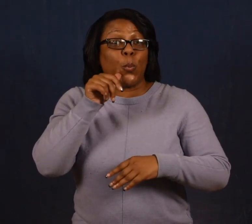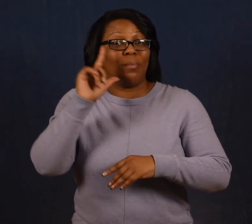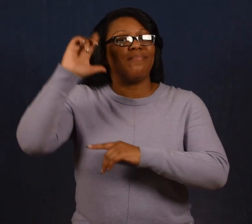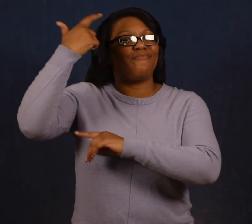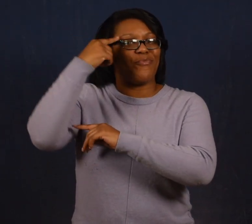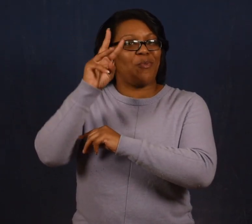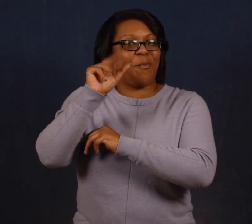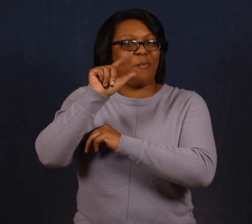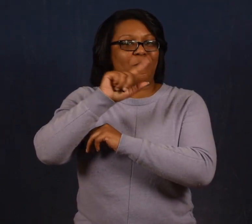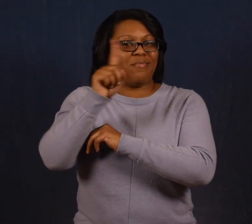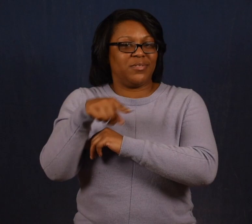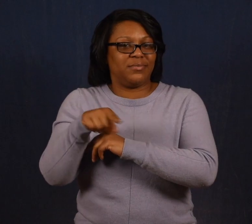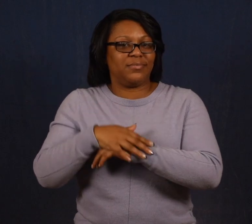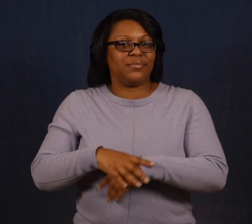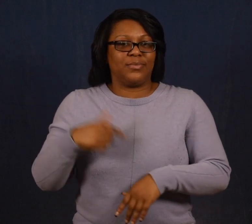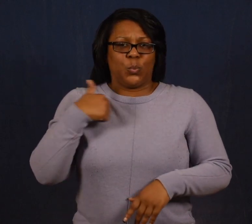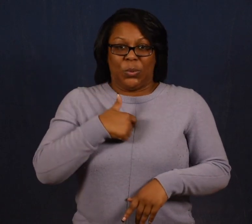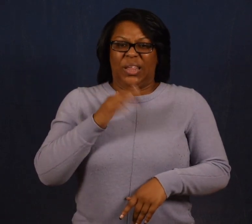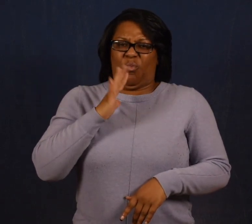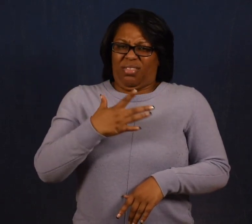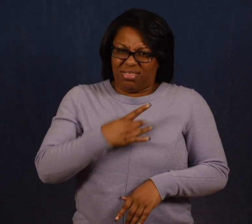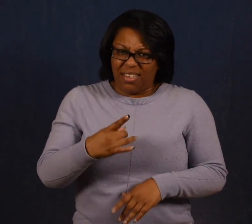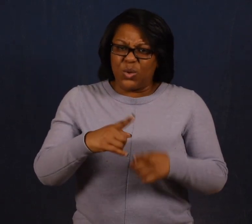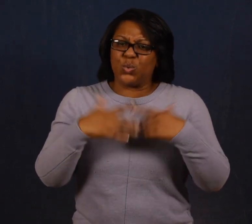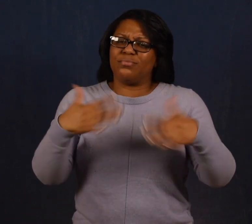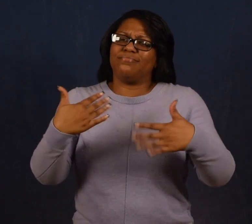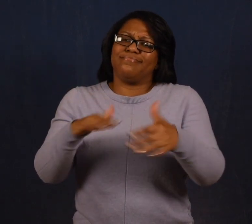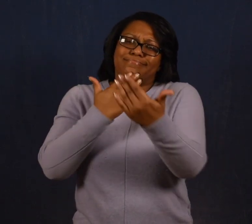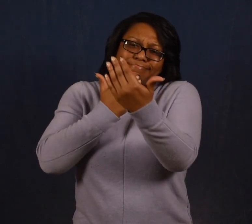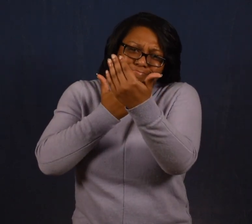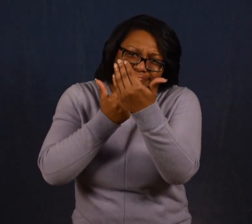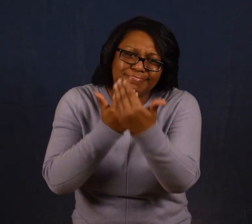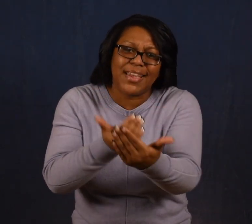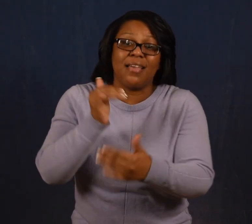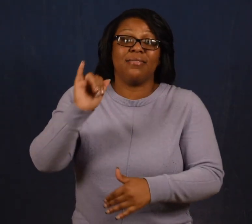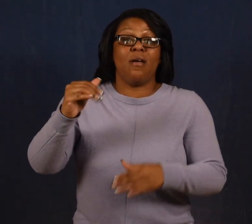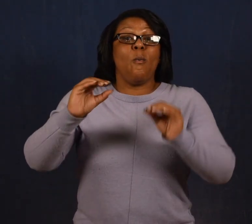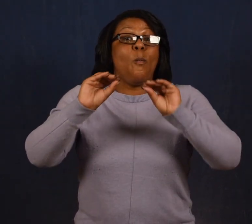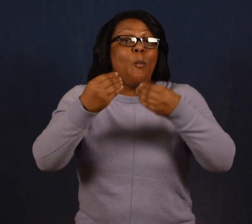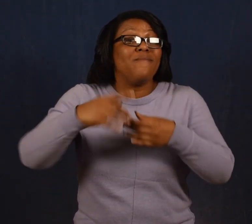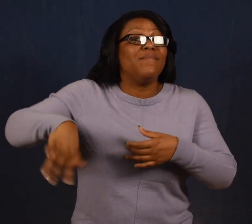which is now 19-15 under Governor Walz.